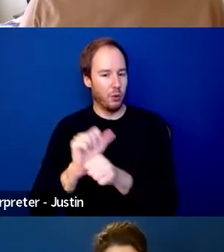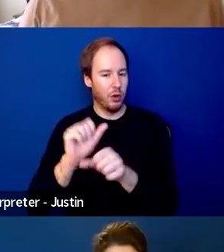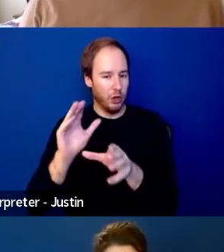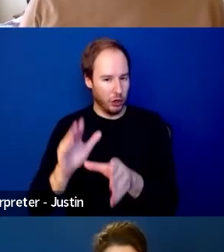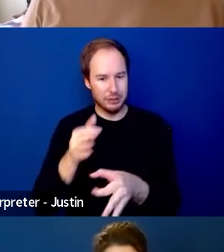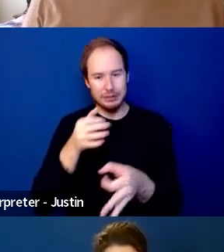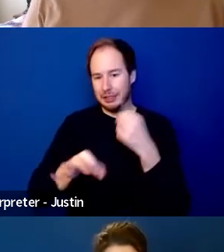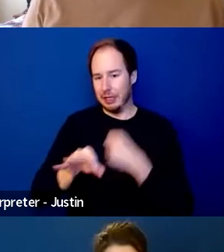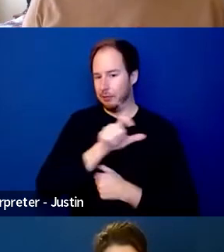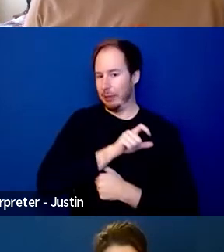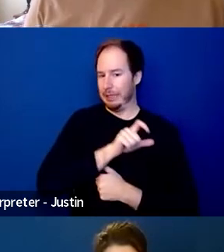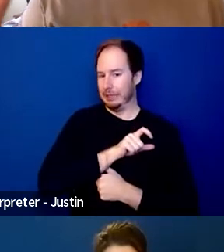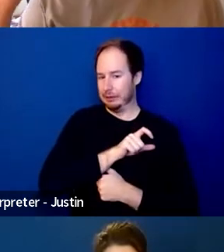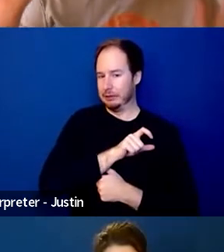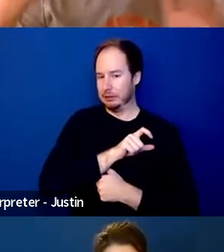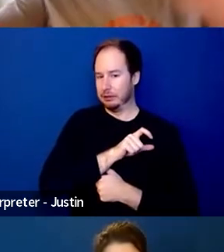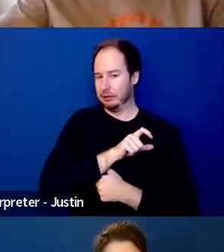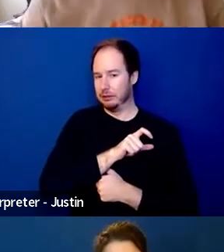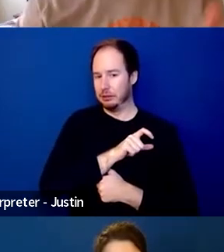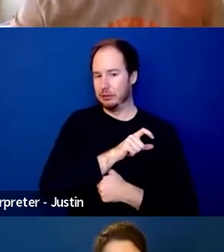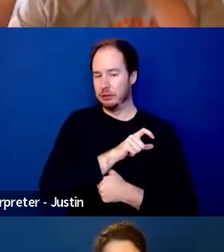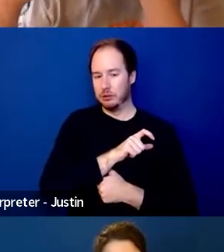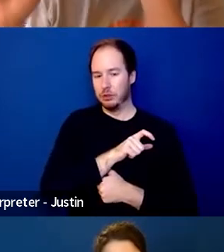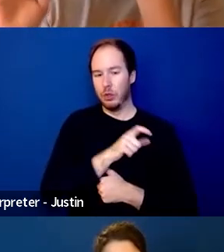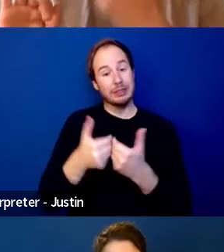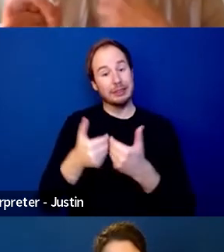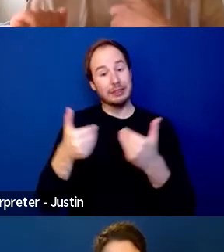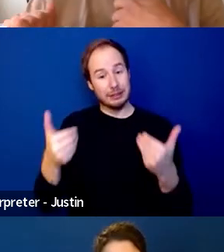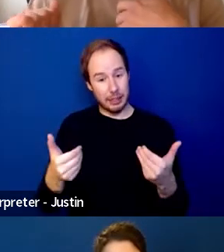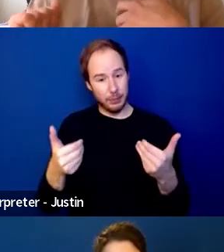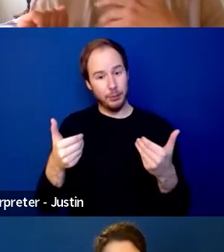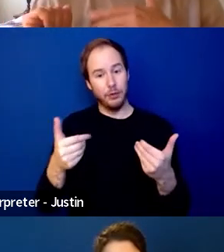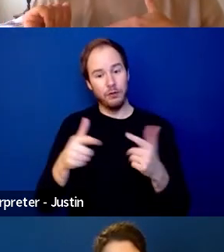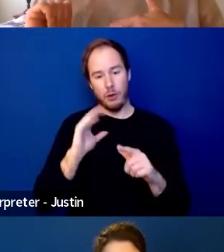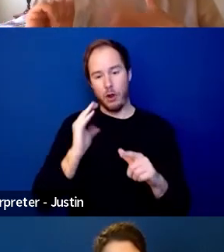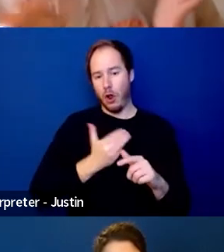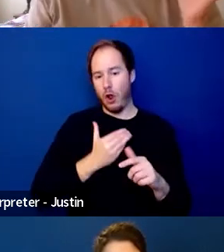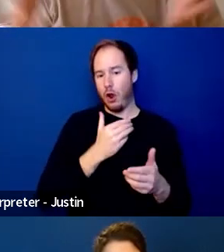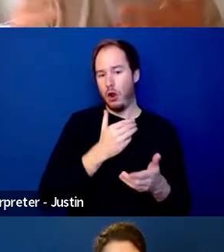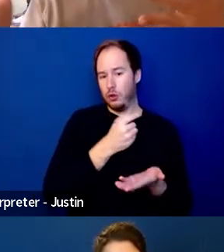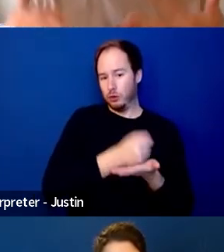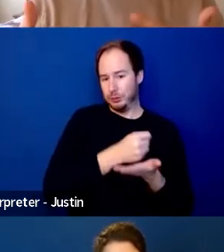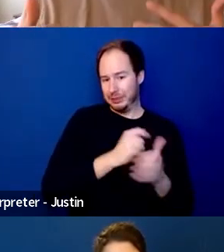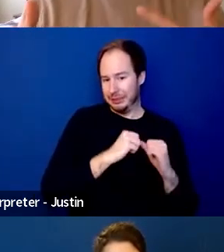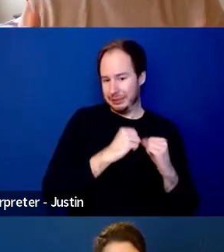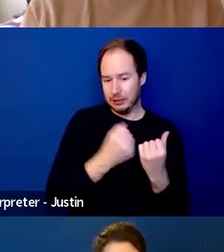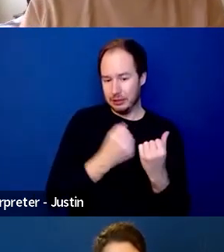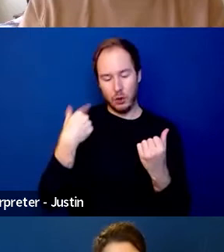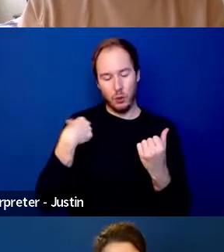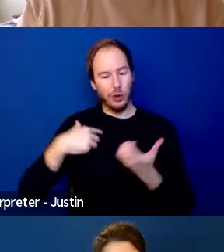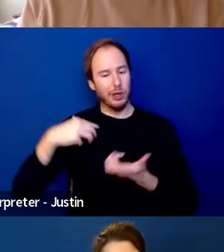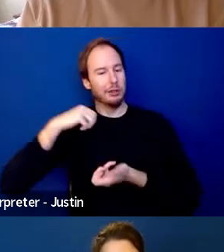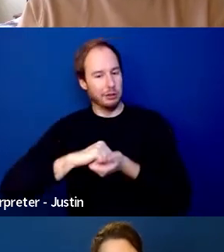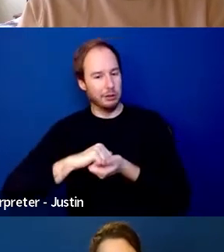instead of the police. So they are separate from our street medicine team, but we work very closely in coordination